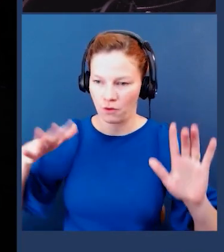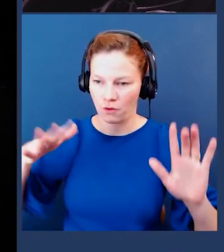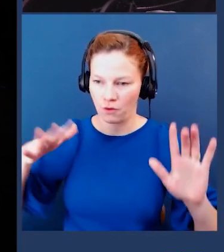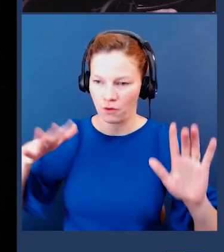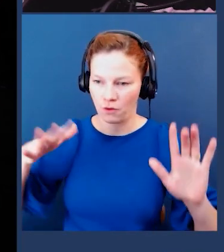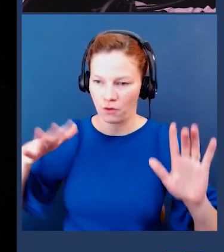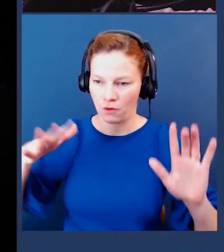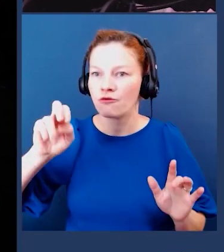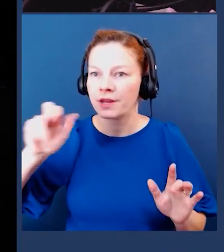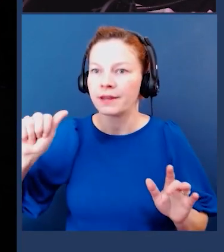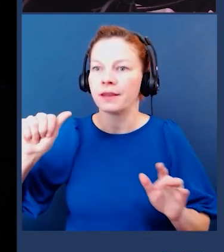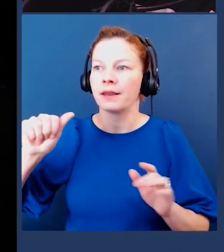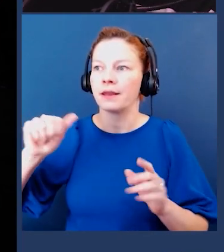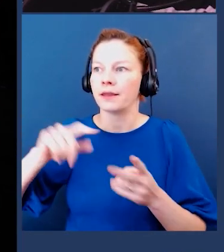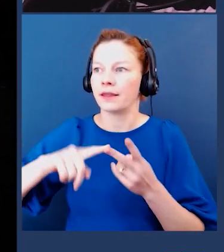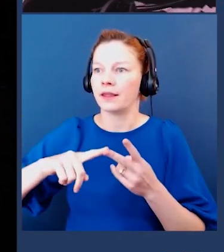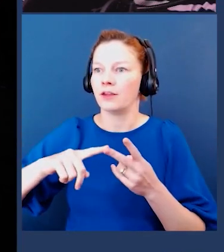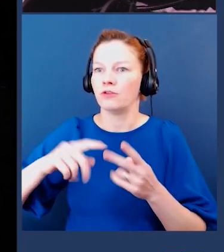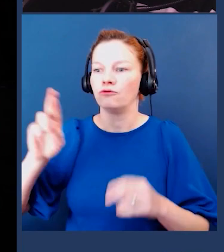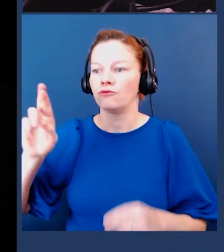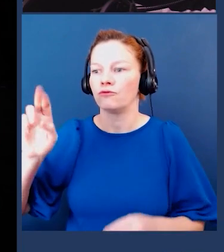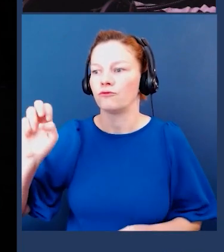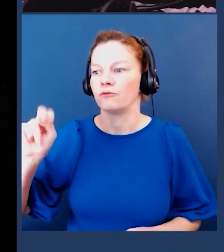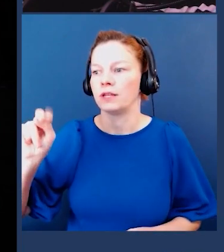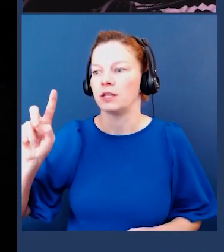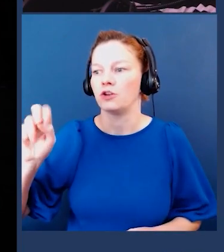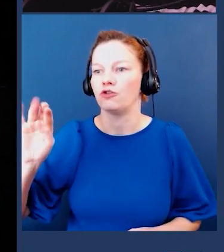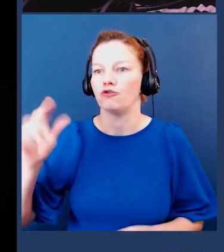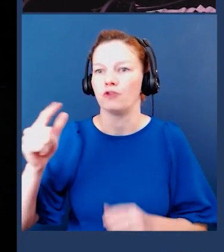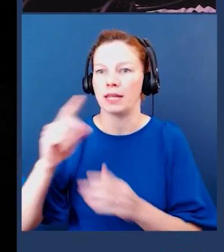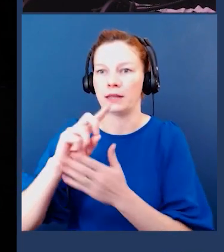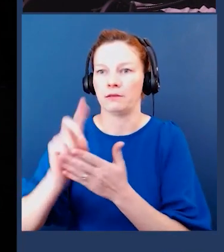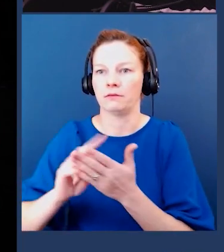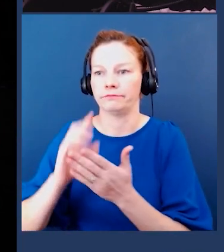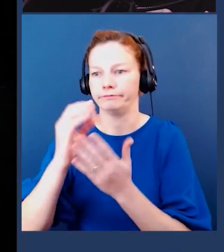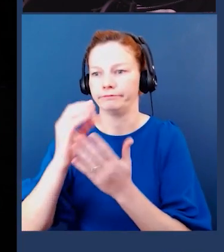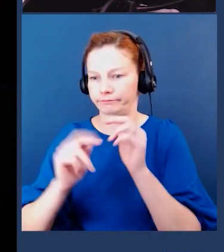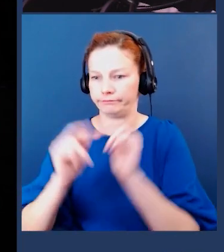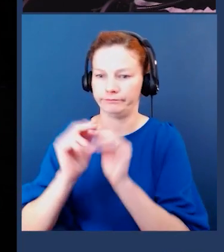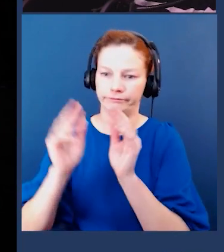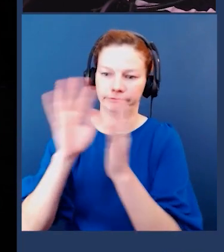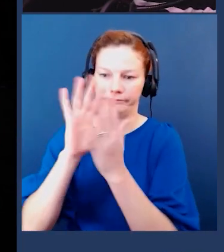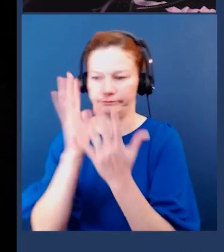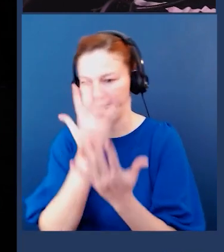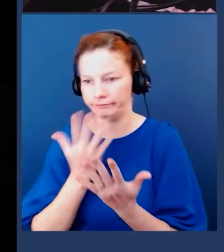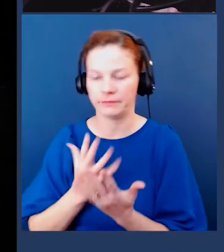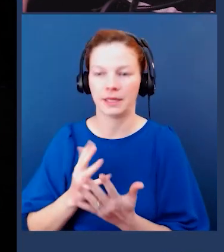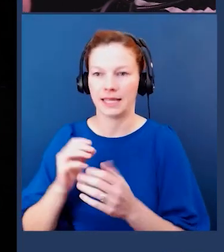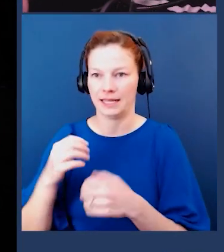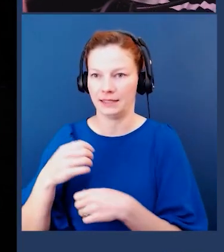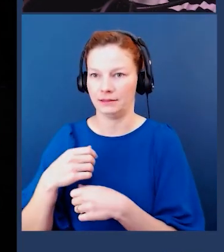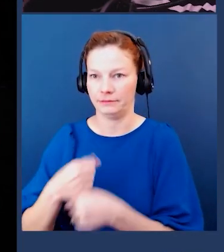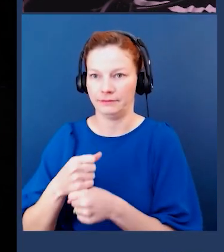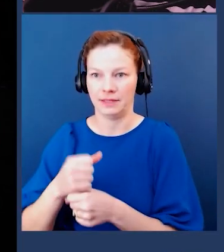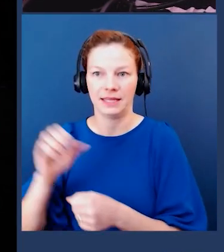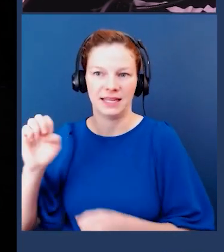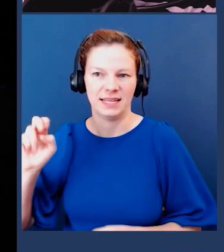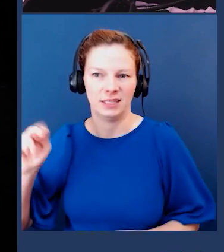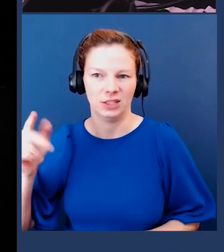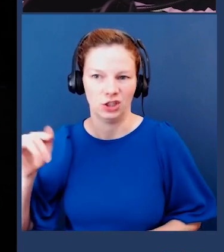But it's give you an example of what I could say like a game. I'm going to move you to a complete different spectrum